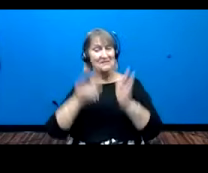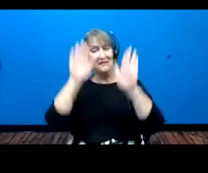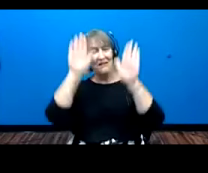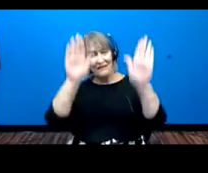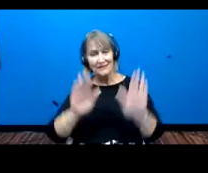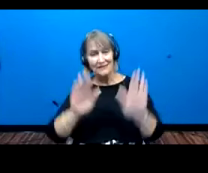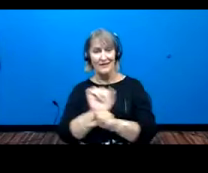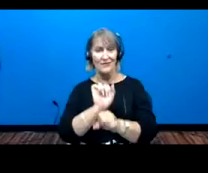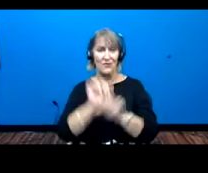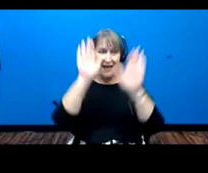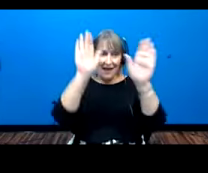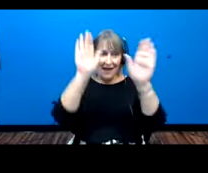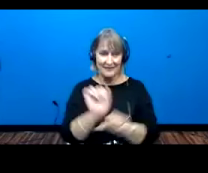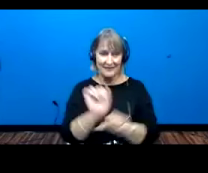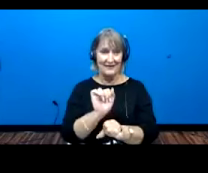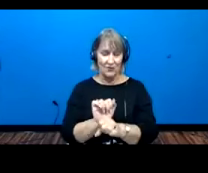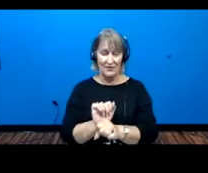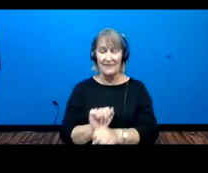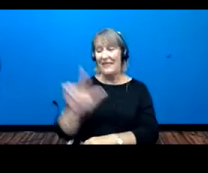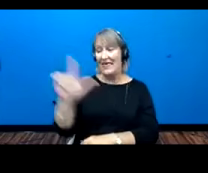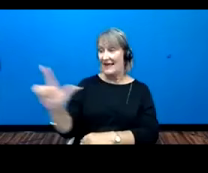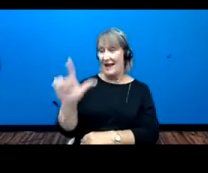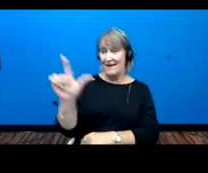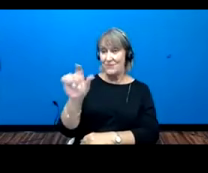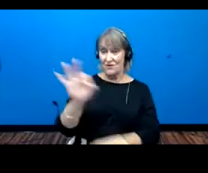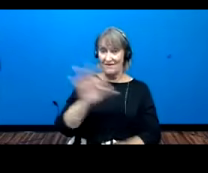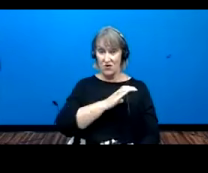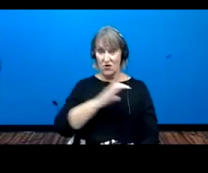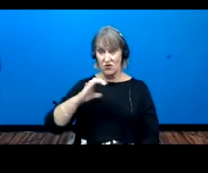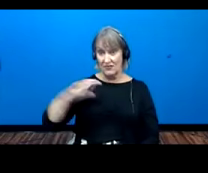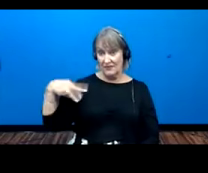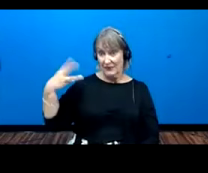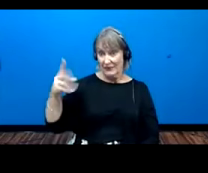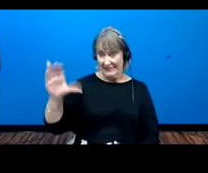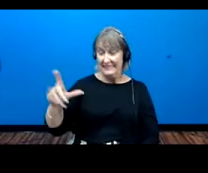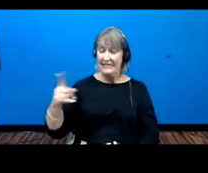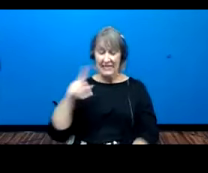really certified by the Library of Congress, making sure that accuracy, right—